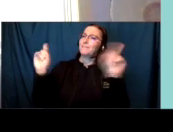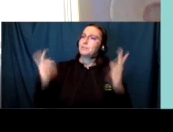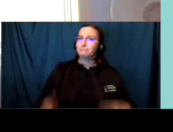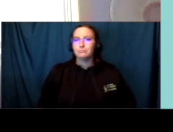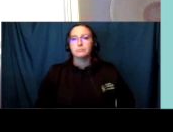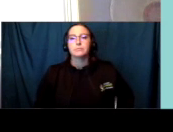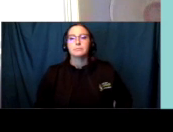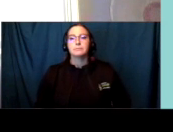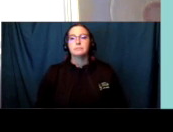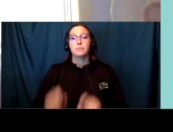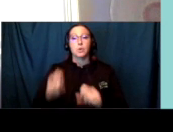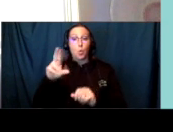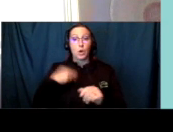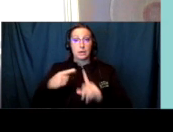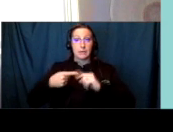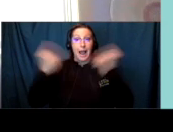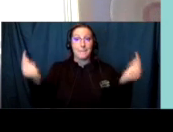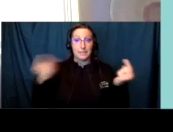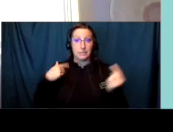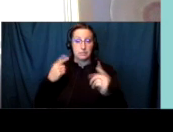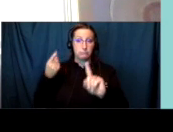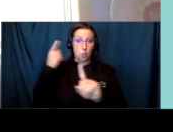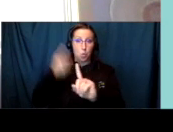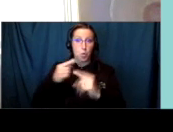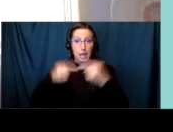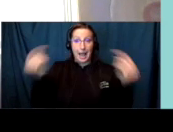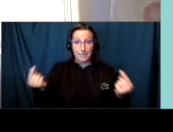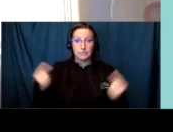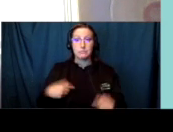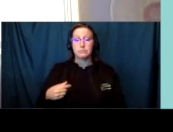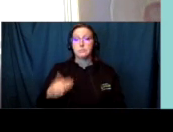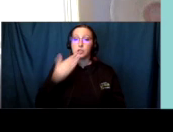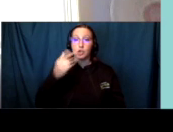on opposites. So this is a good jumping board for starting to work on